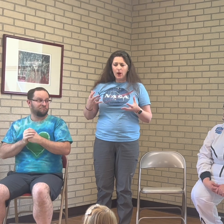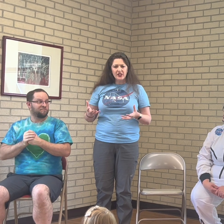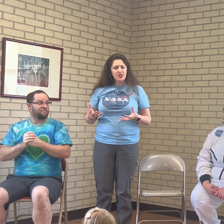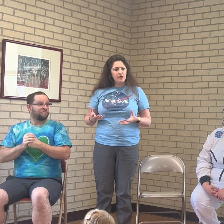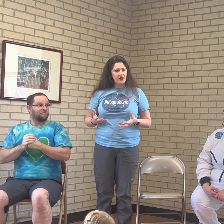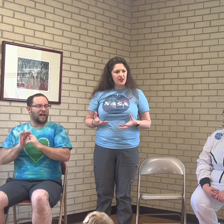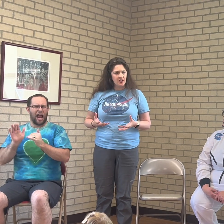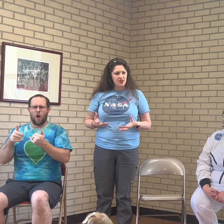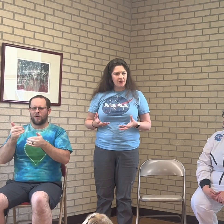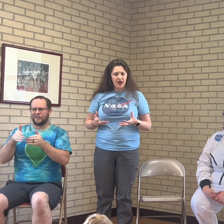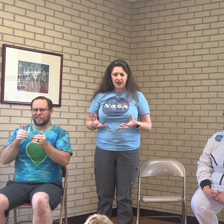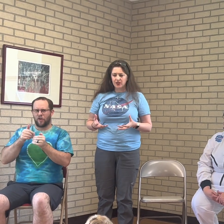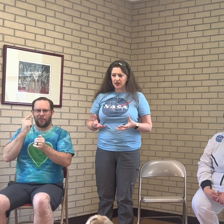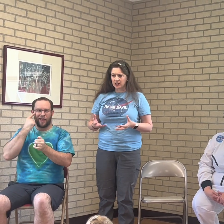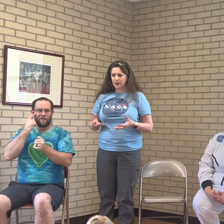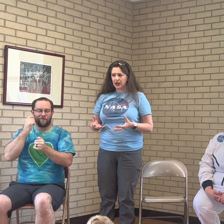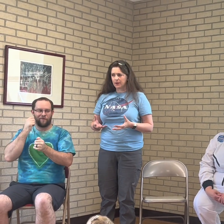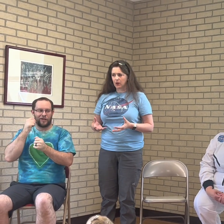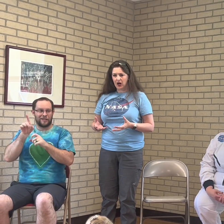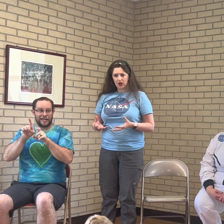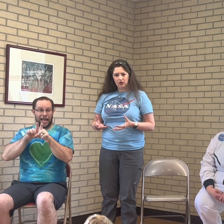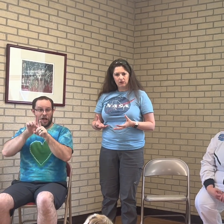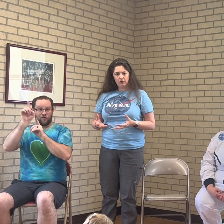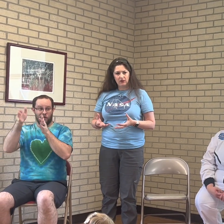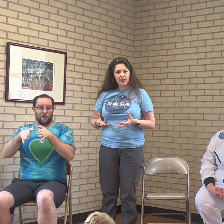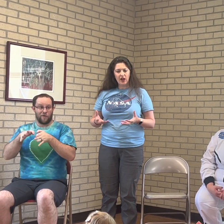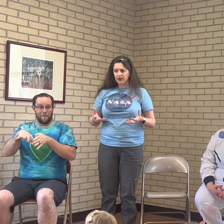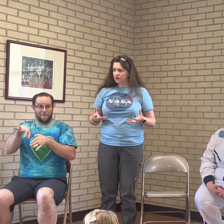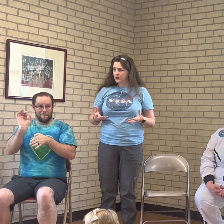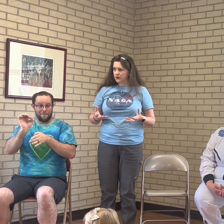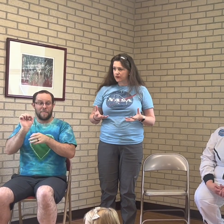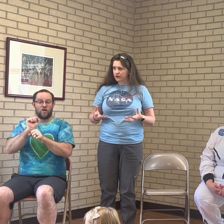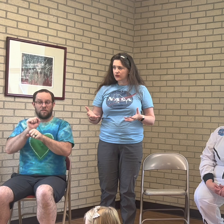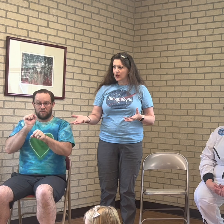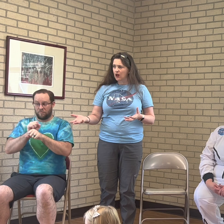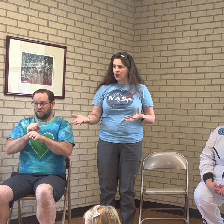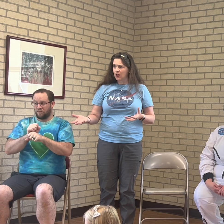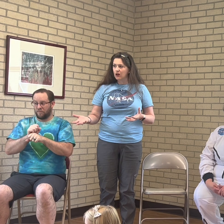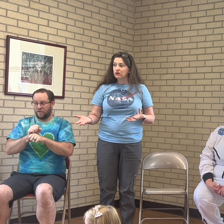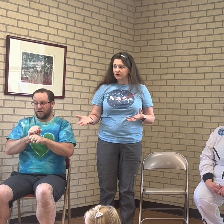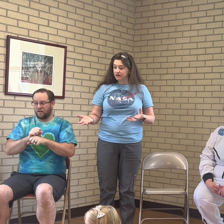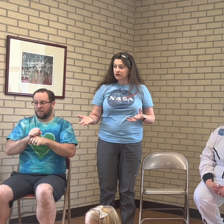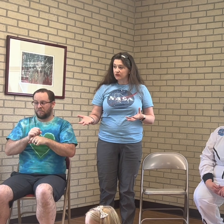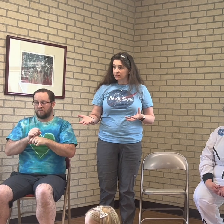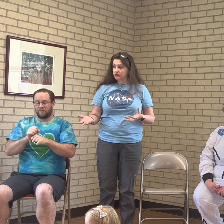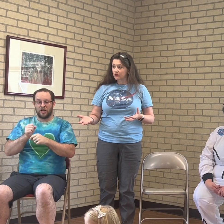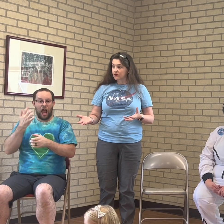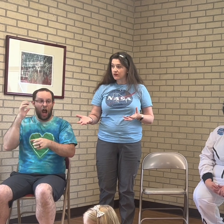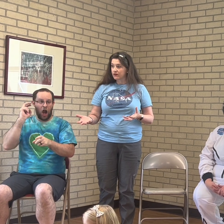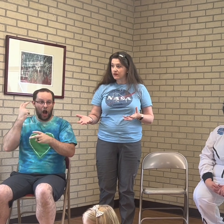how easy do you think it is for an astronaut to pick up a rock? Audience: Very, very hard, because it's very, very heavy